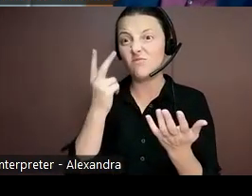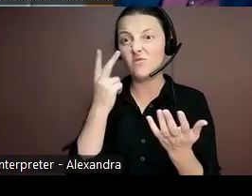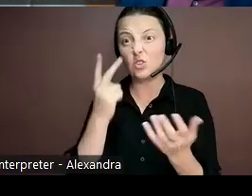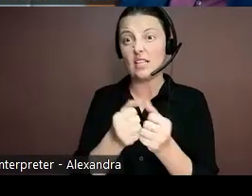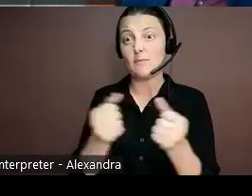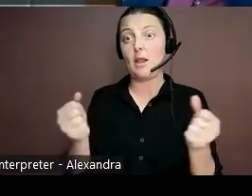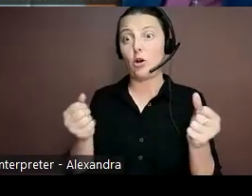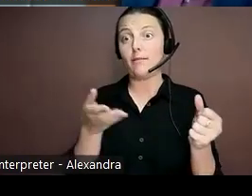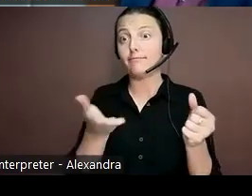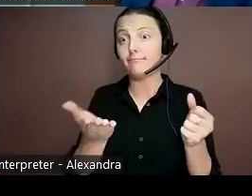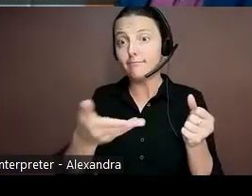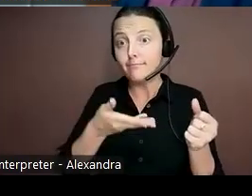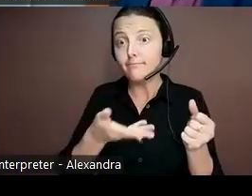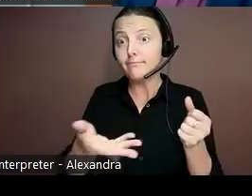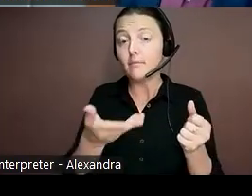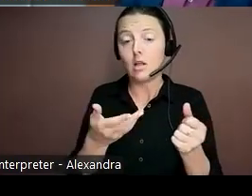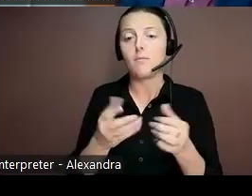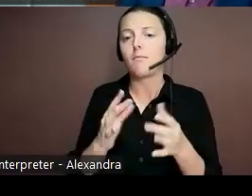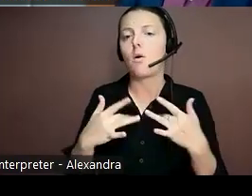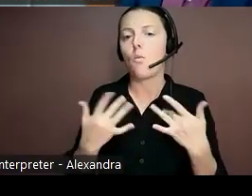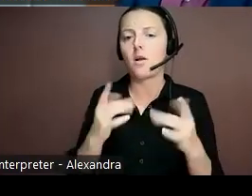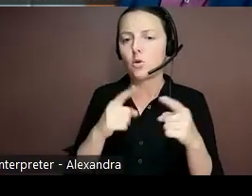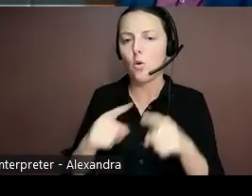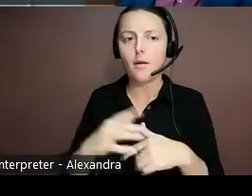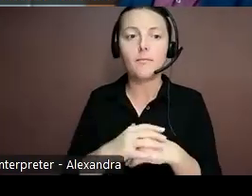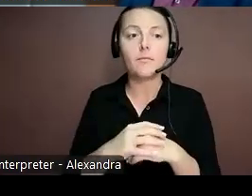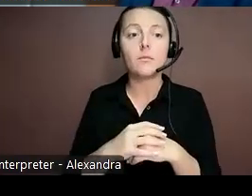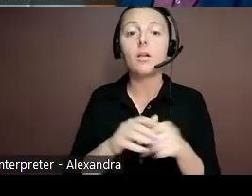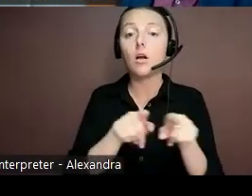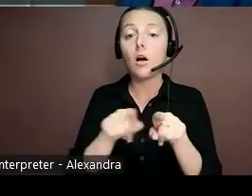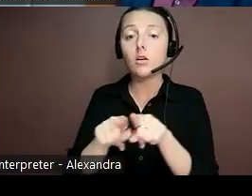for them. A lot of times when patients um the time patients get our attention is when they are